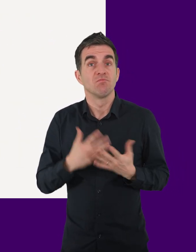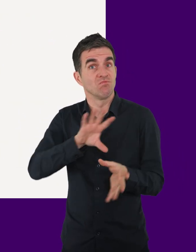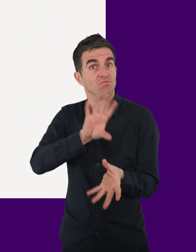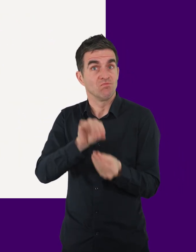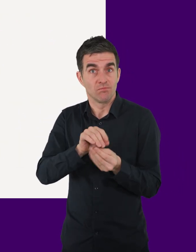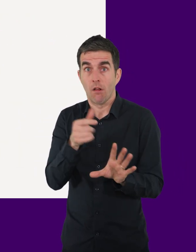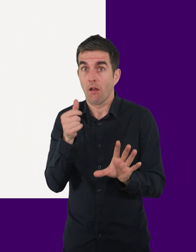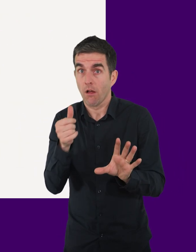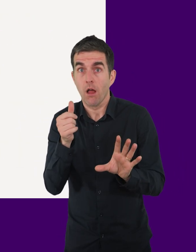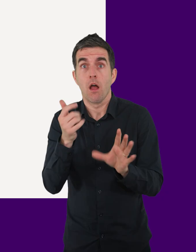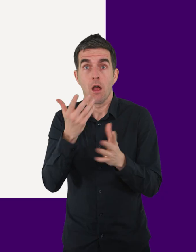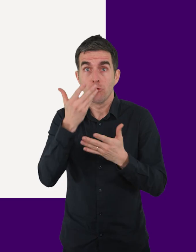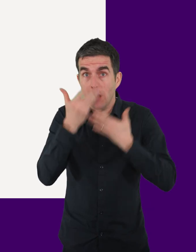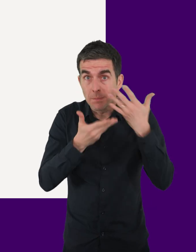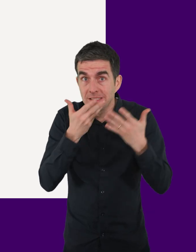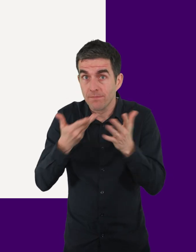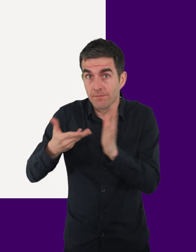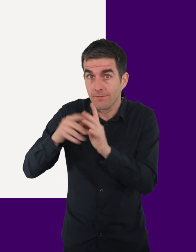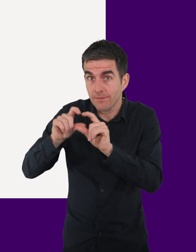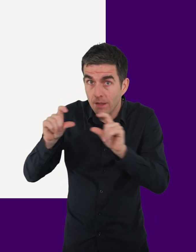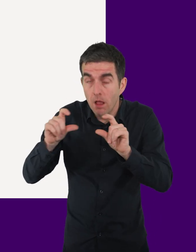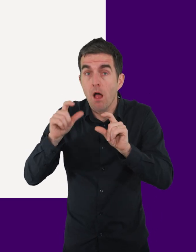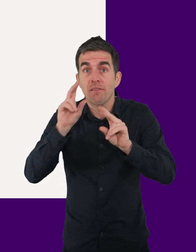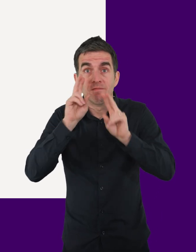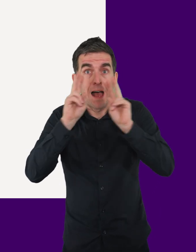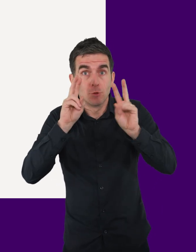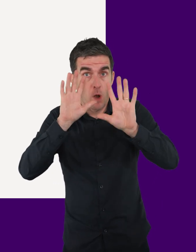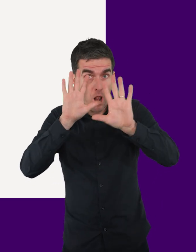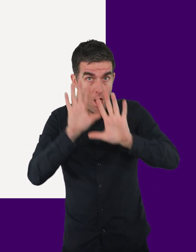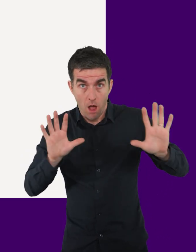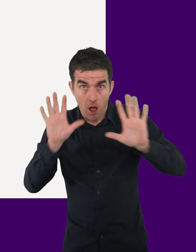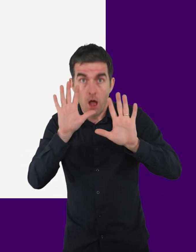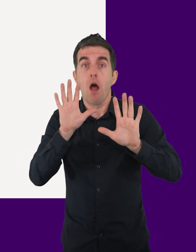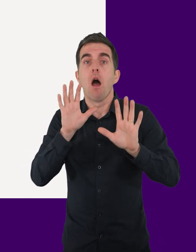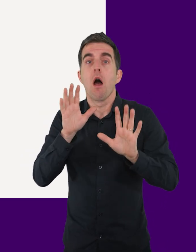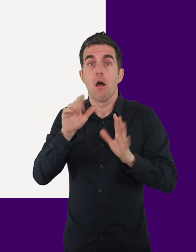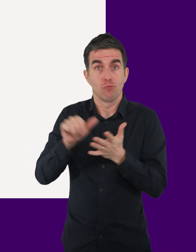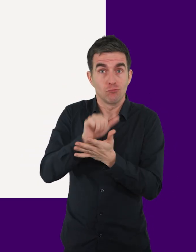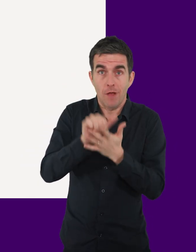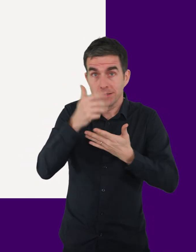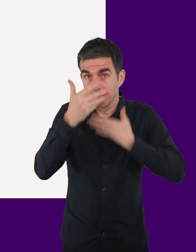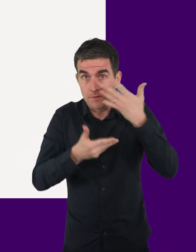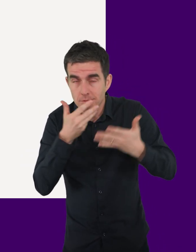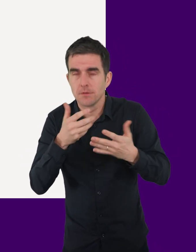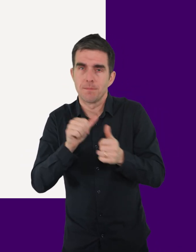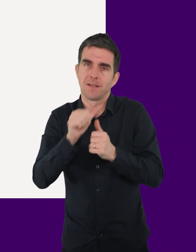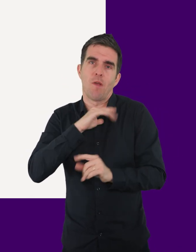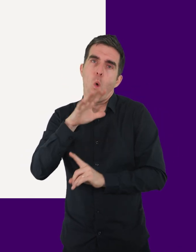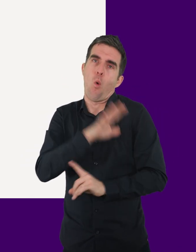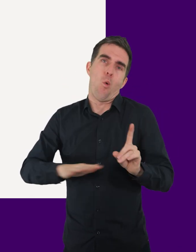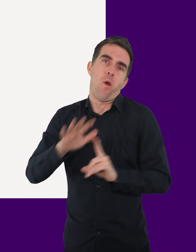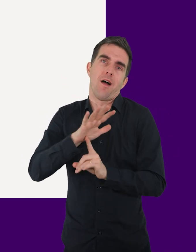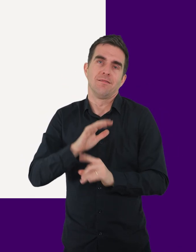In summary, buttons with a descriptive text label, a distinctive visual appearance, and the correct semantics are better for everyone.